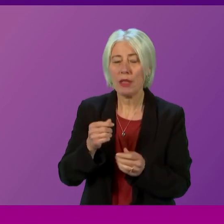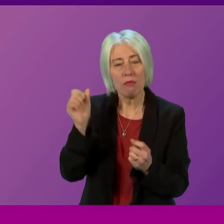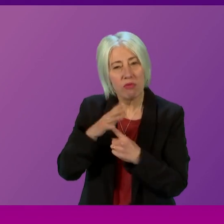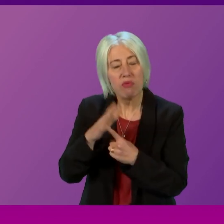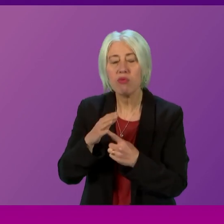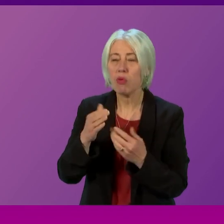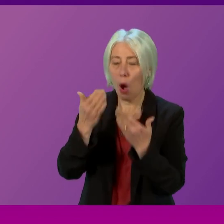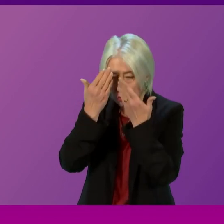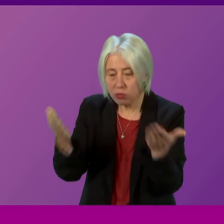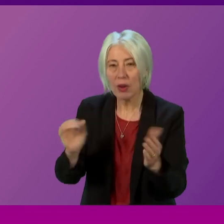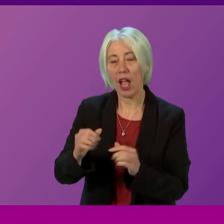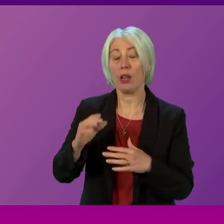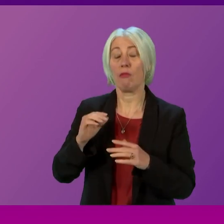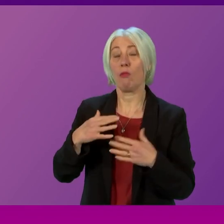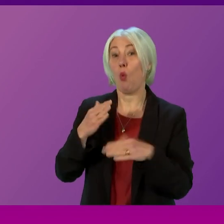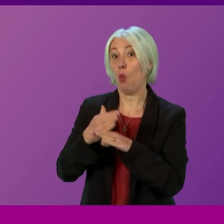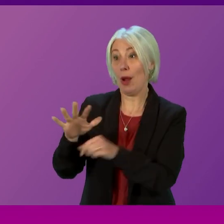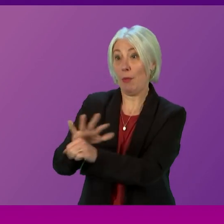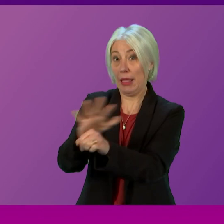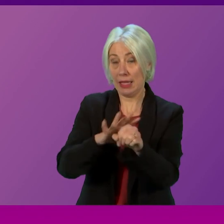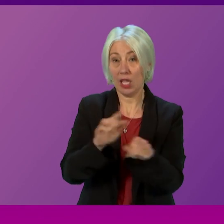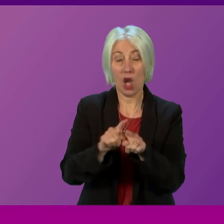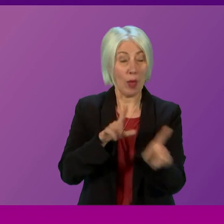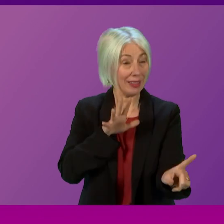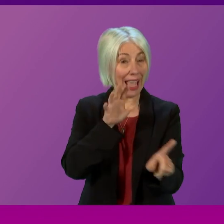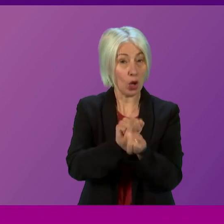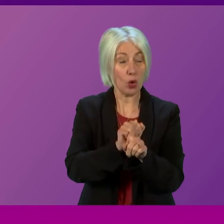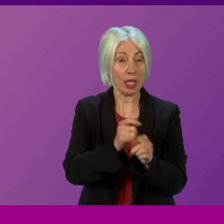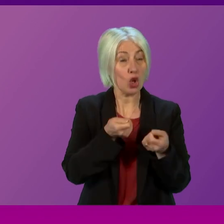and that diagnosis rates for cancers that specifically impact on women remain